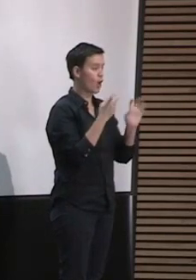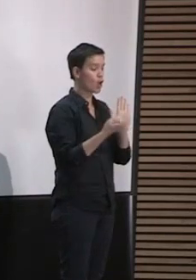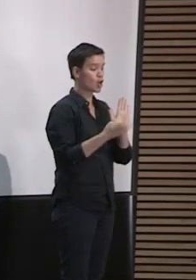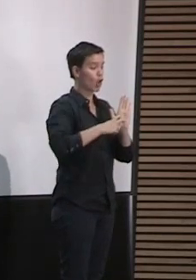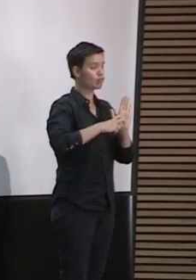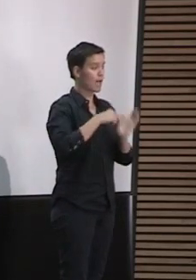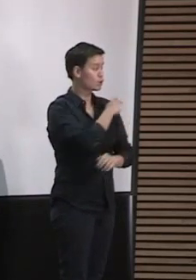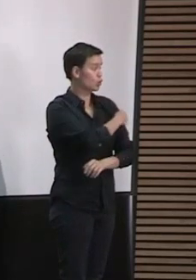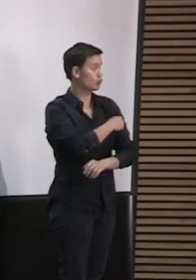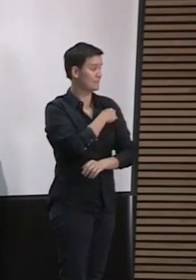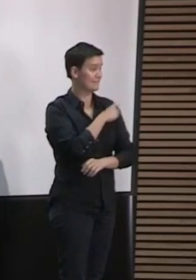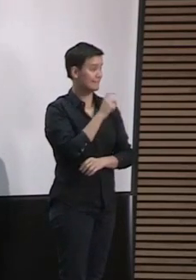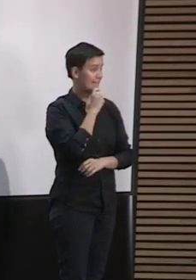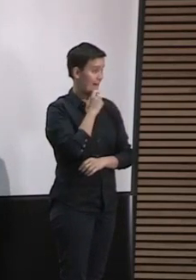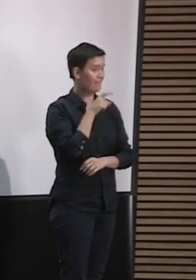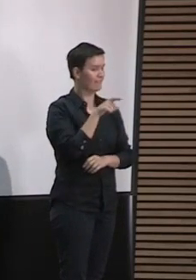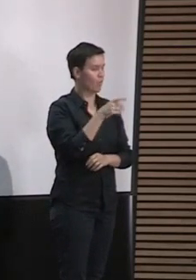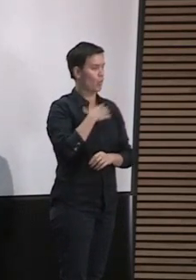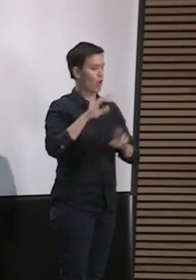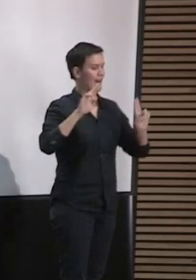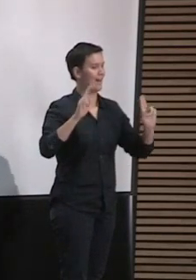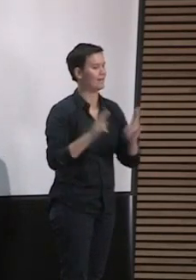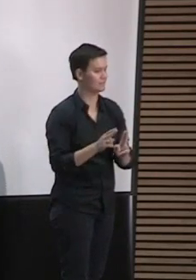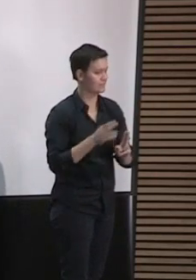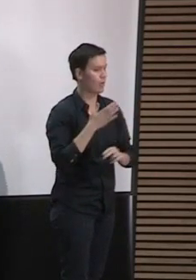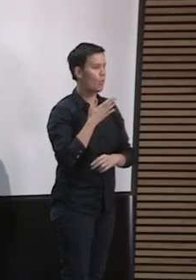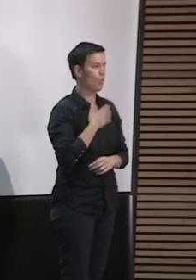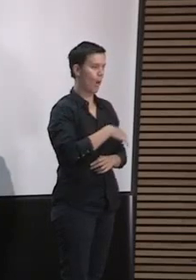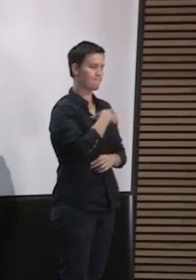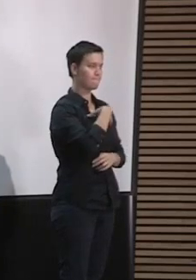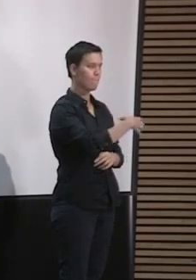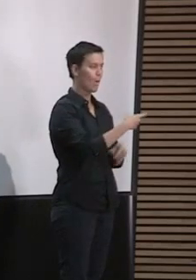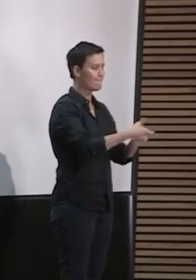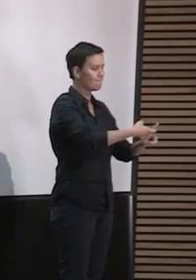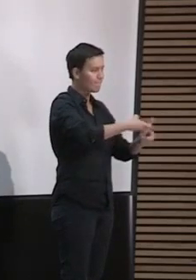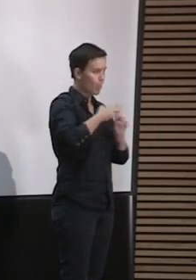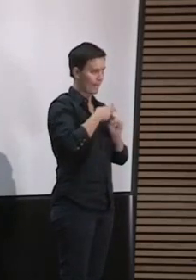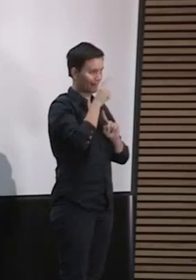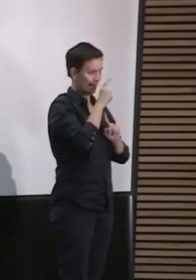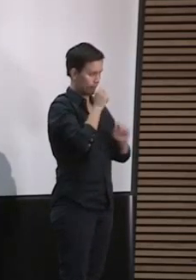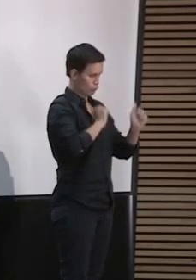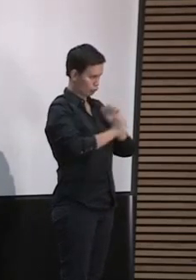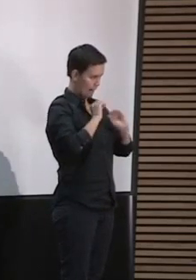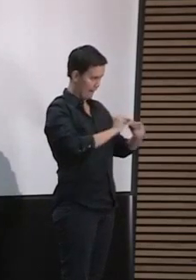see, we're reducing down the